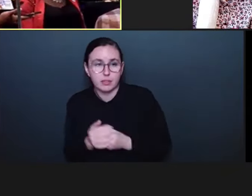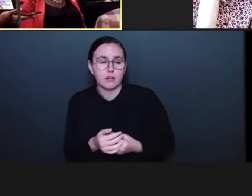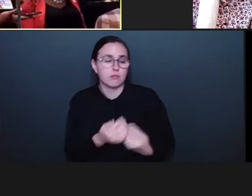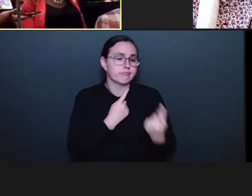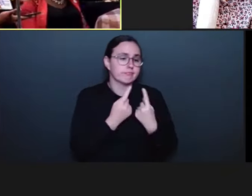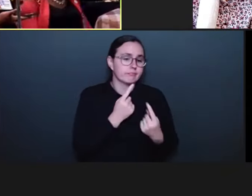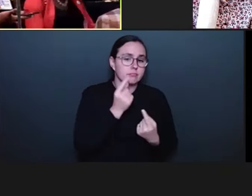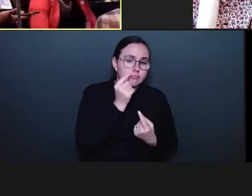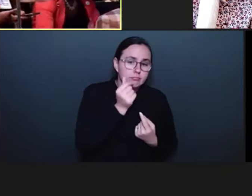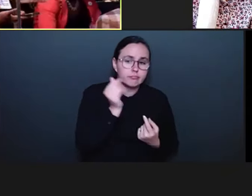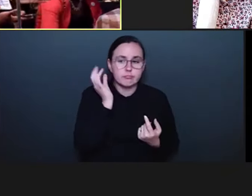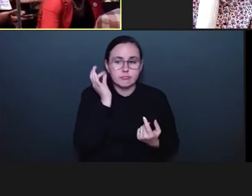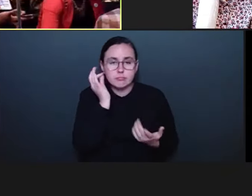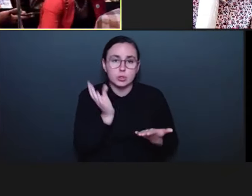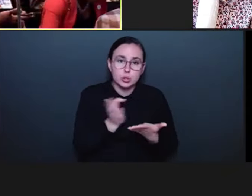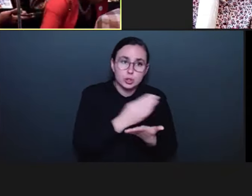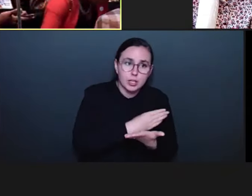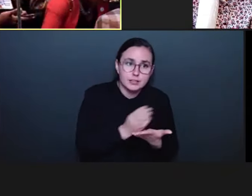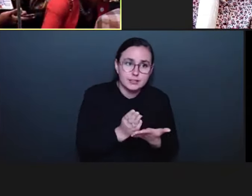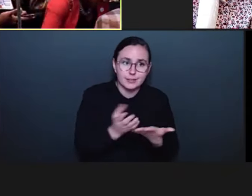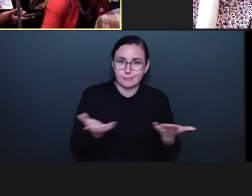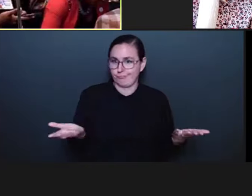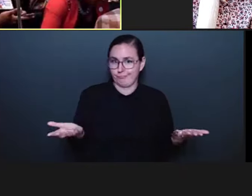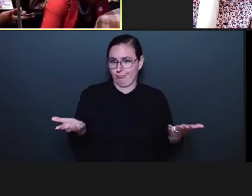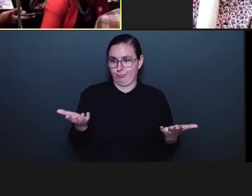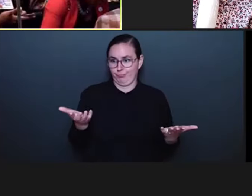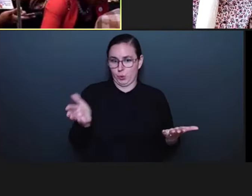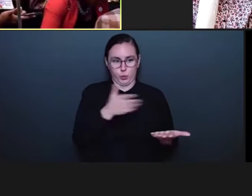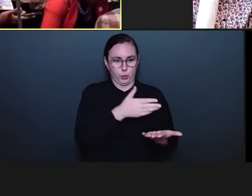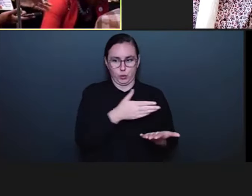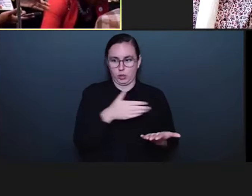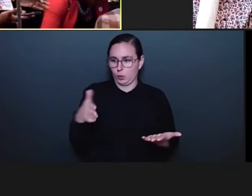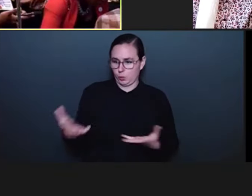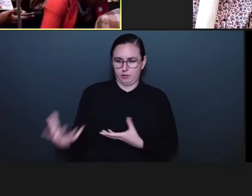are not part and parcel of the process in terms of achieving climate change.